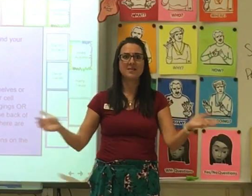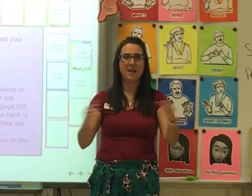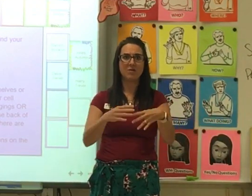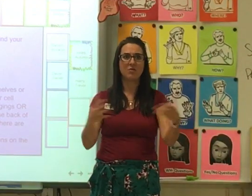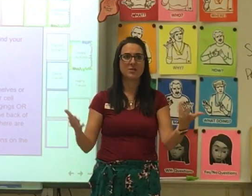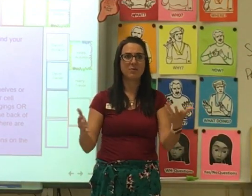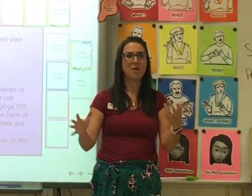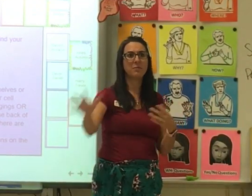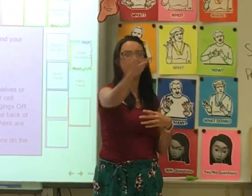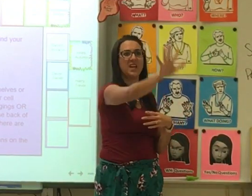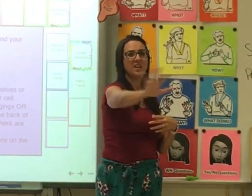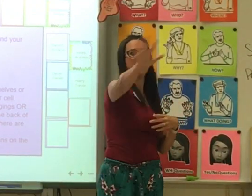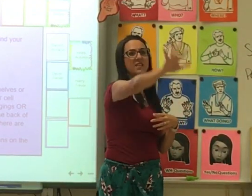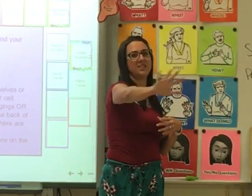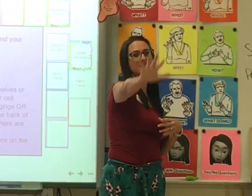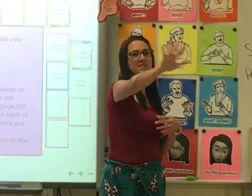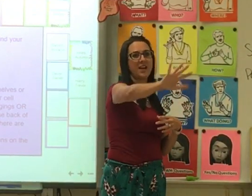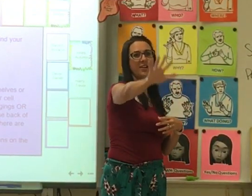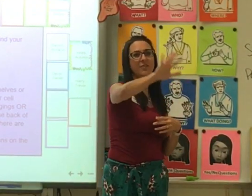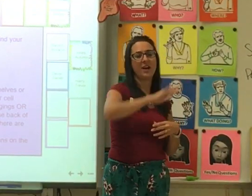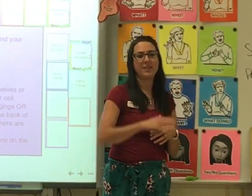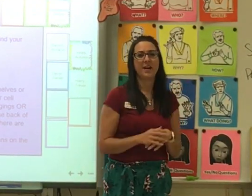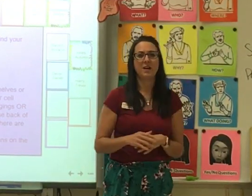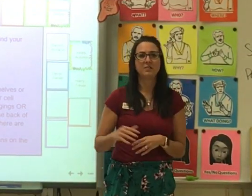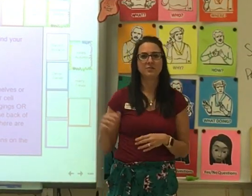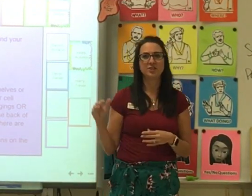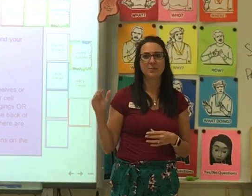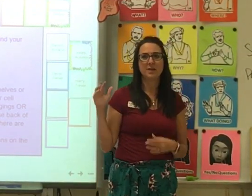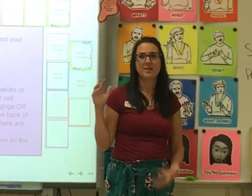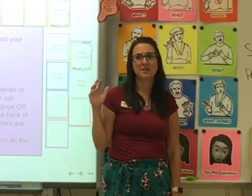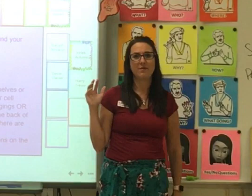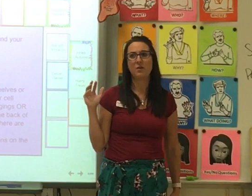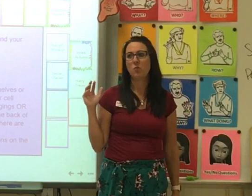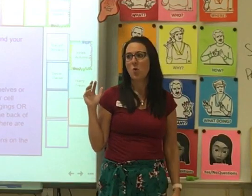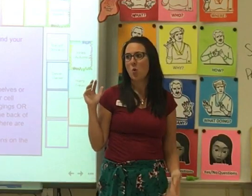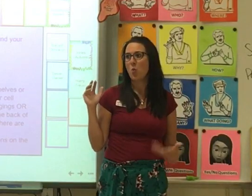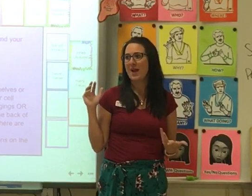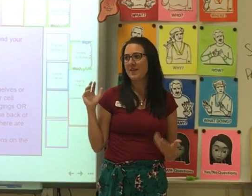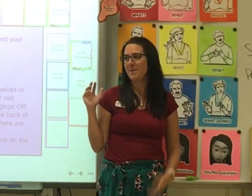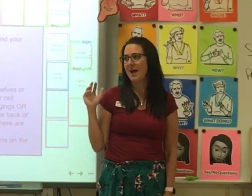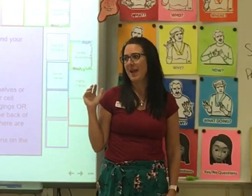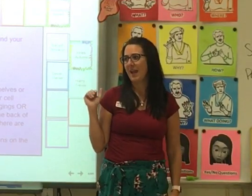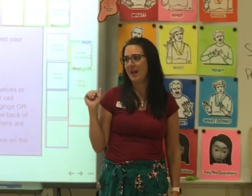angle is probably this area right there just because of the way that my hand